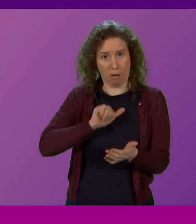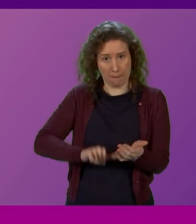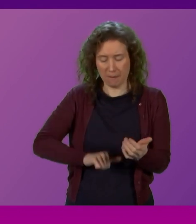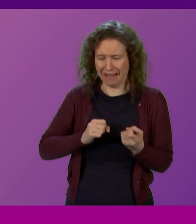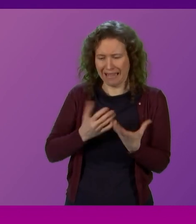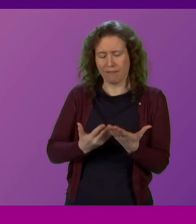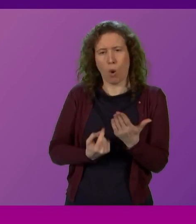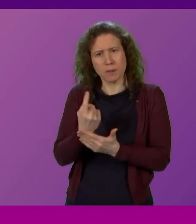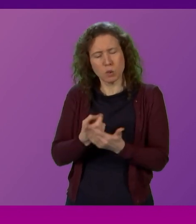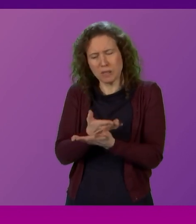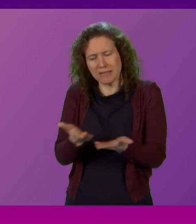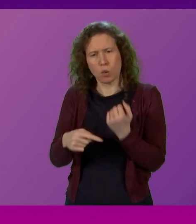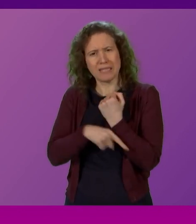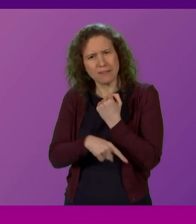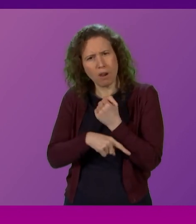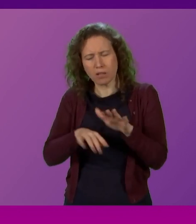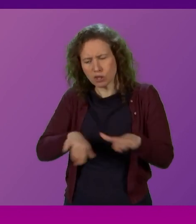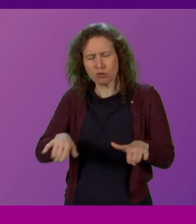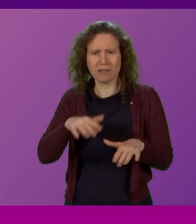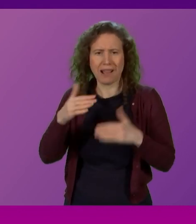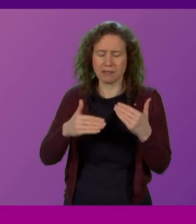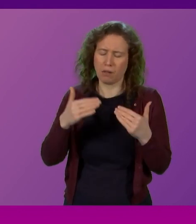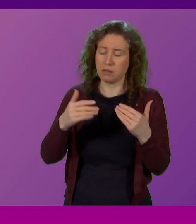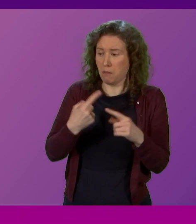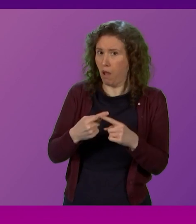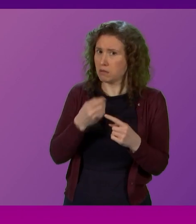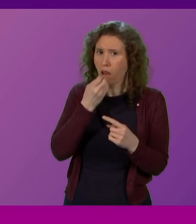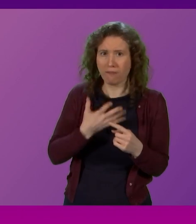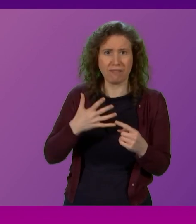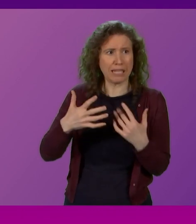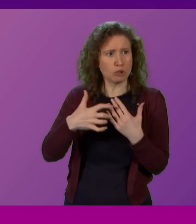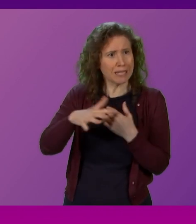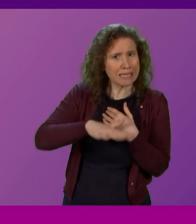and adults and provides a wonderful green play and learning space in one of the most